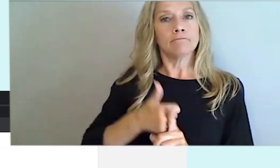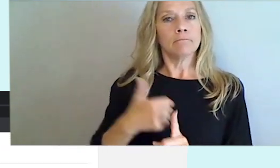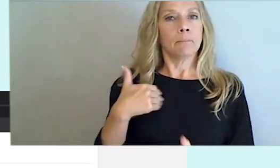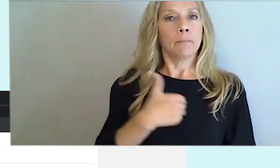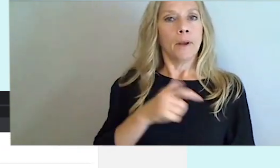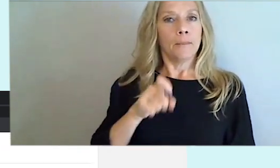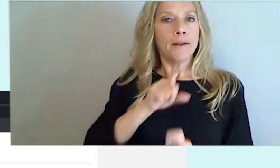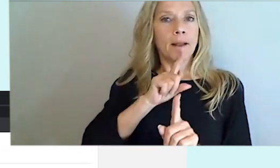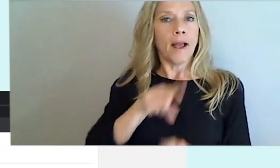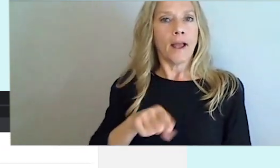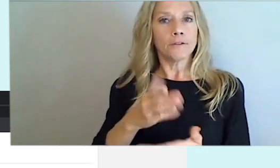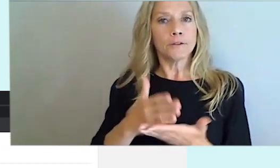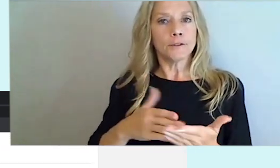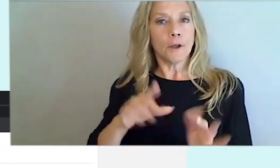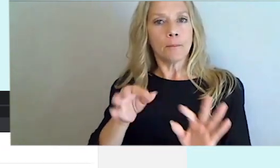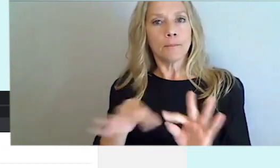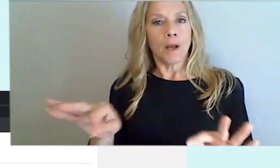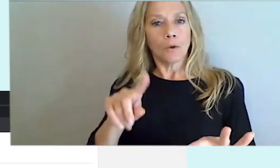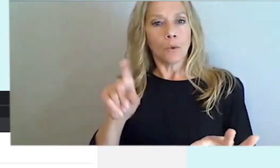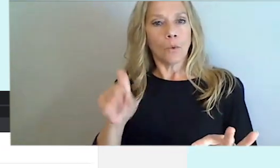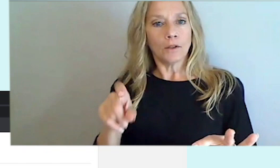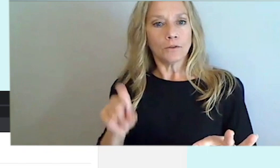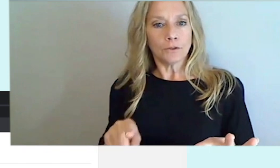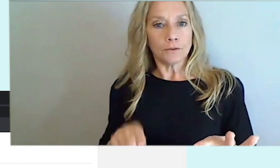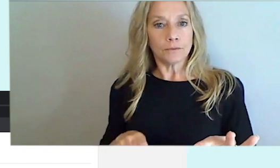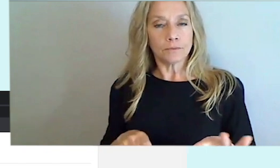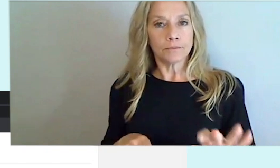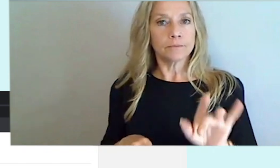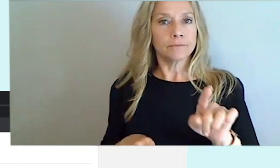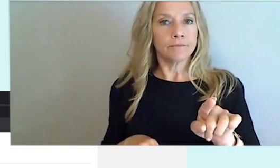In the Race section, the member needs to complete the questions about race